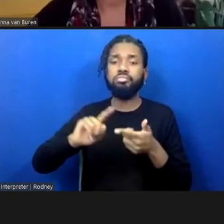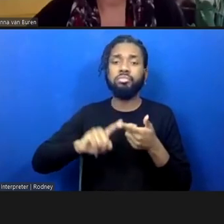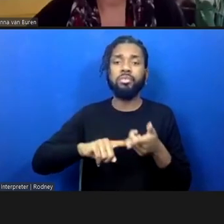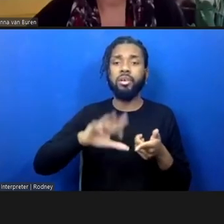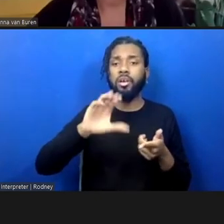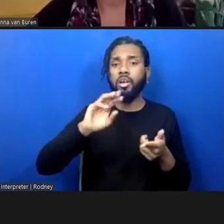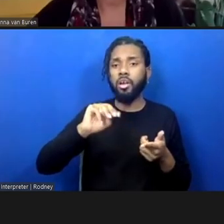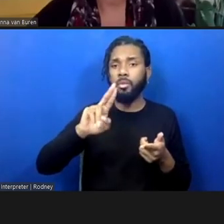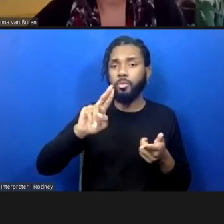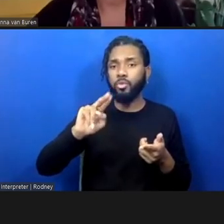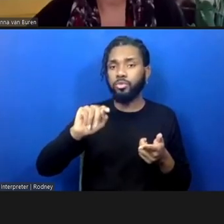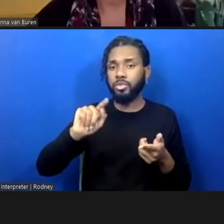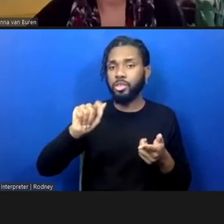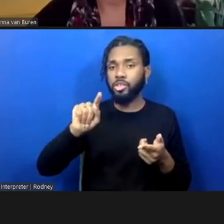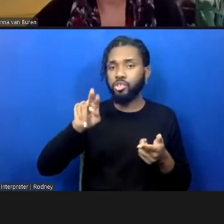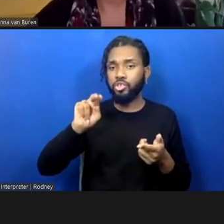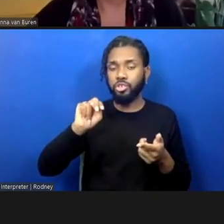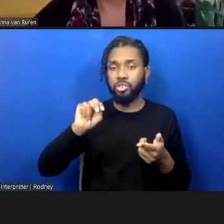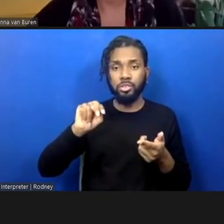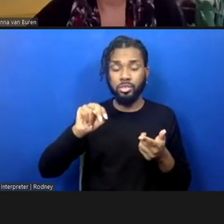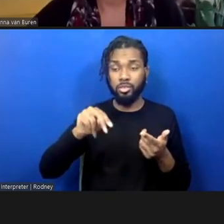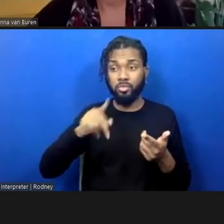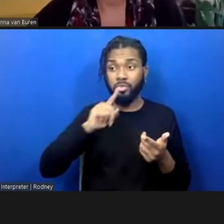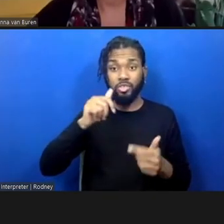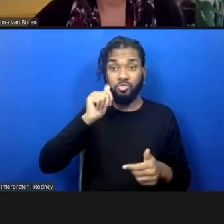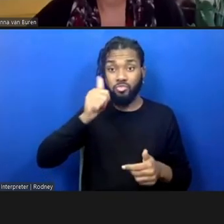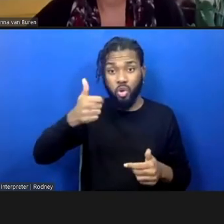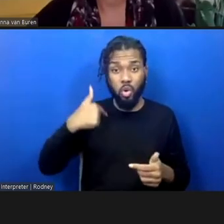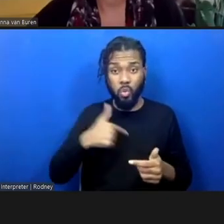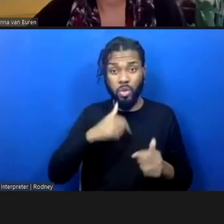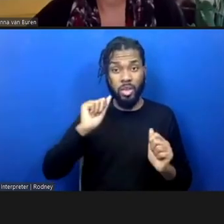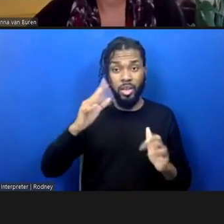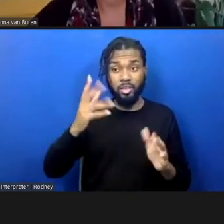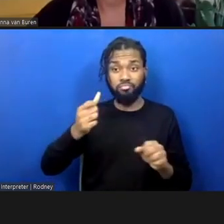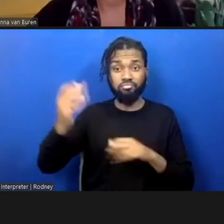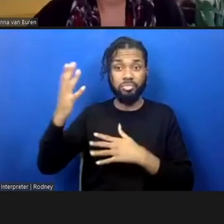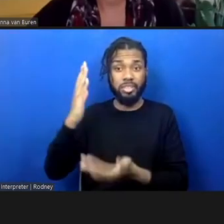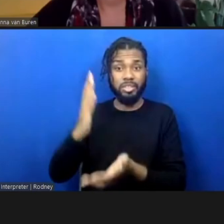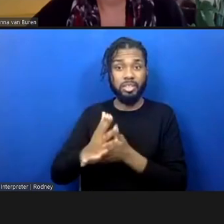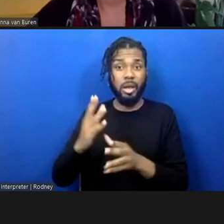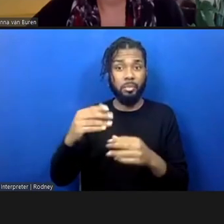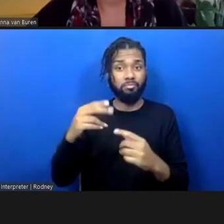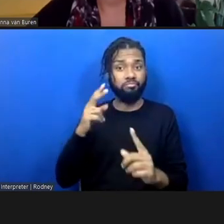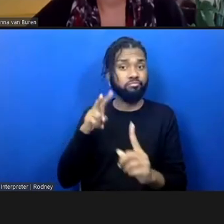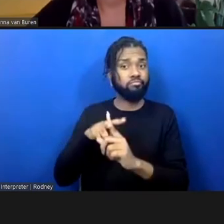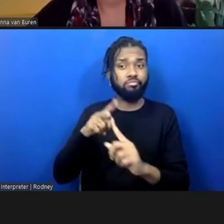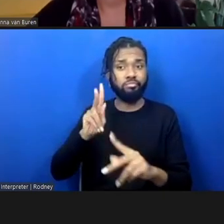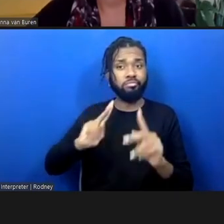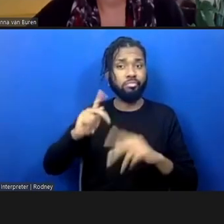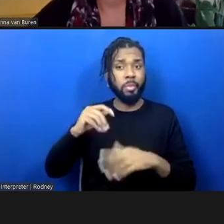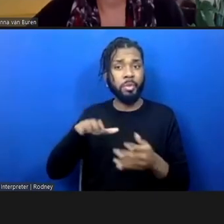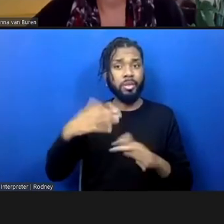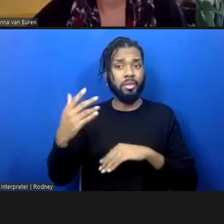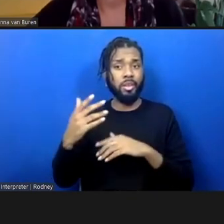Tomorrow we could just have no federal death row, like that could happen tomorrow. That's the kind of unilateral power that the federal government has.